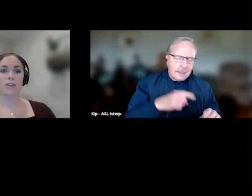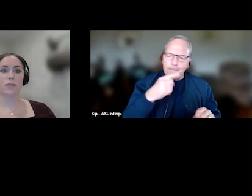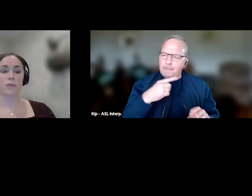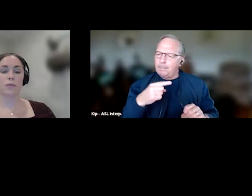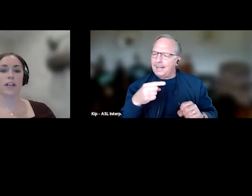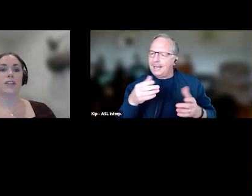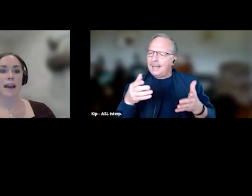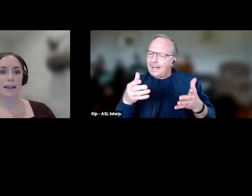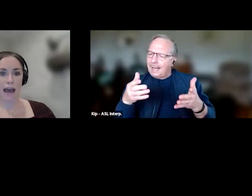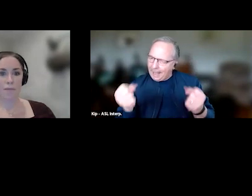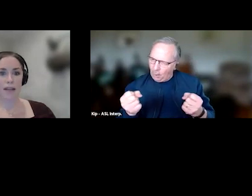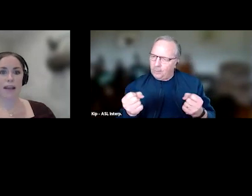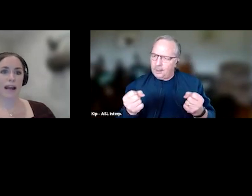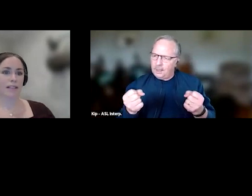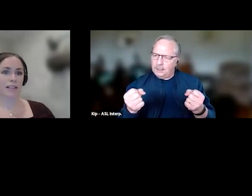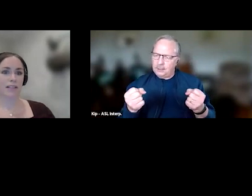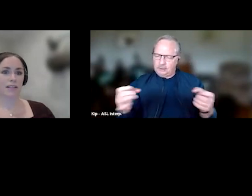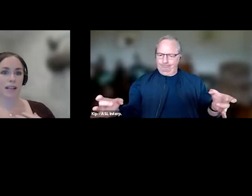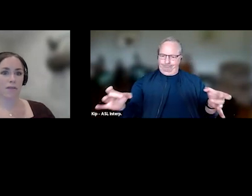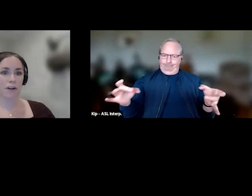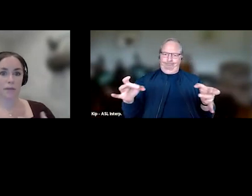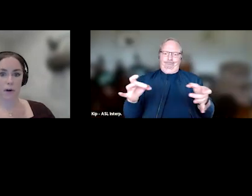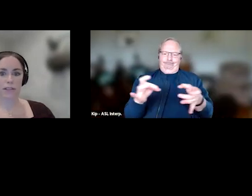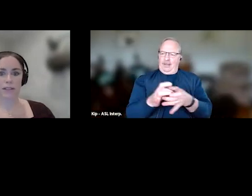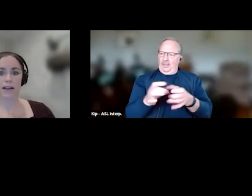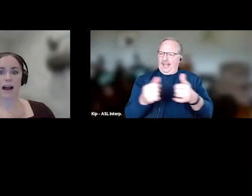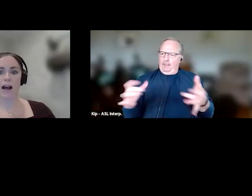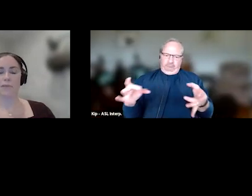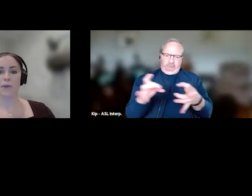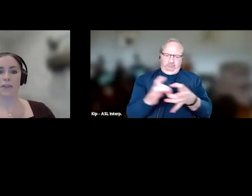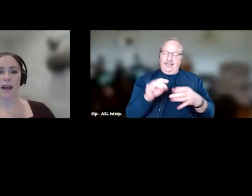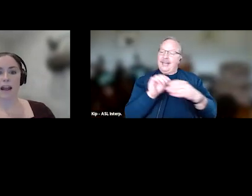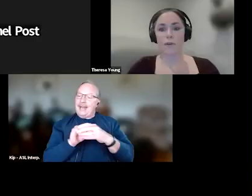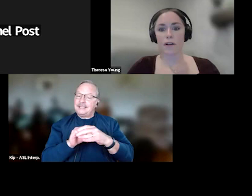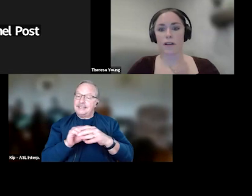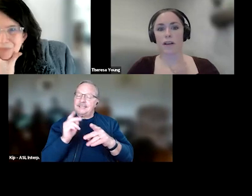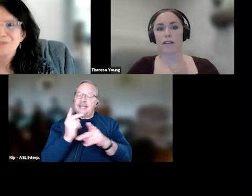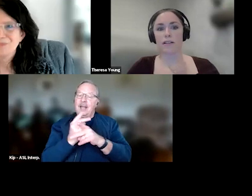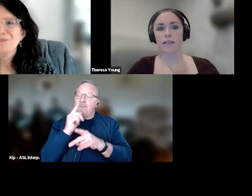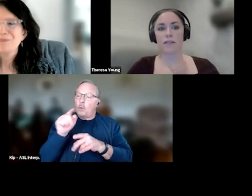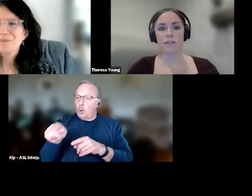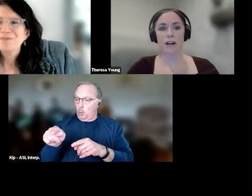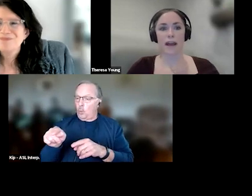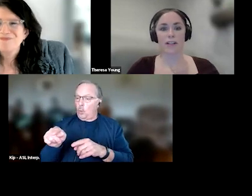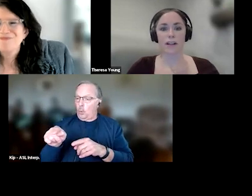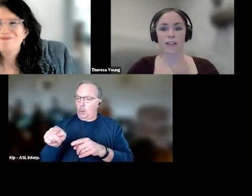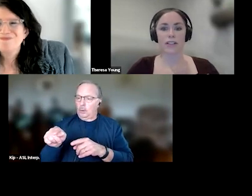to bridge that gap and get access to care for your folks? So with that, I will turn it back to Rachel